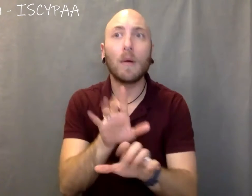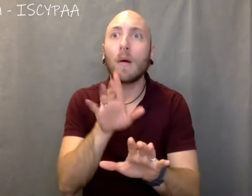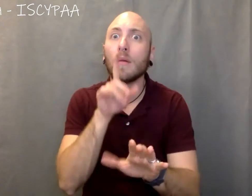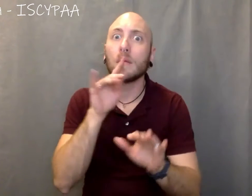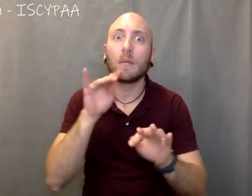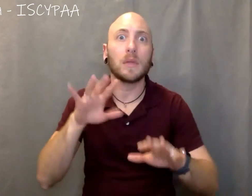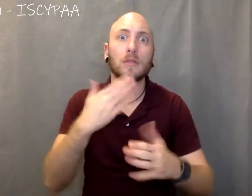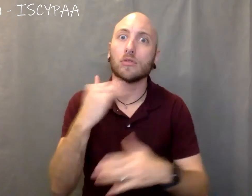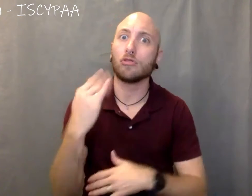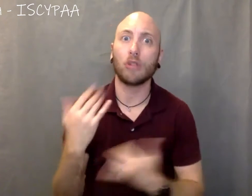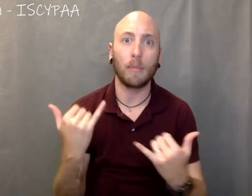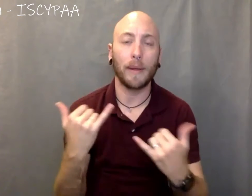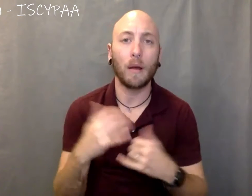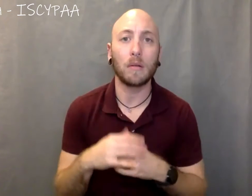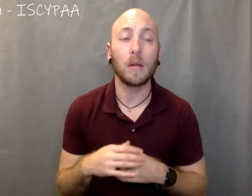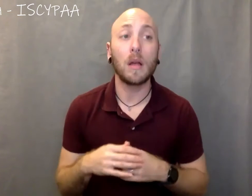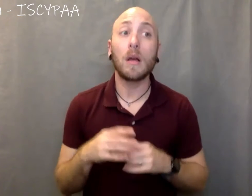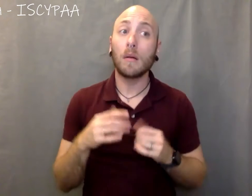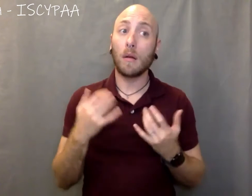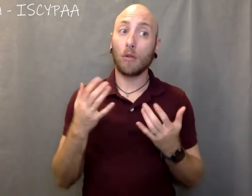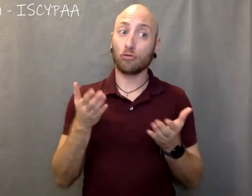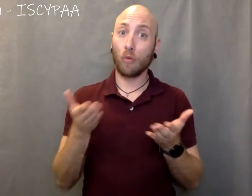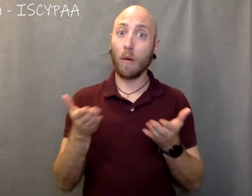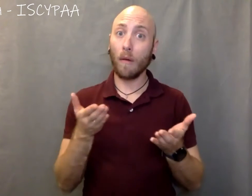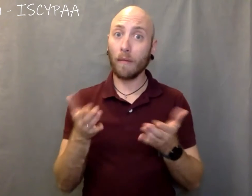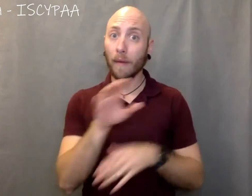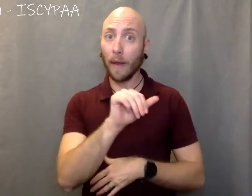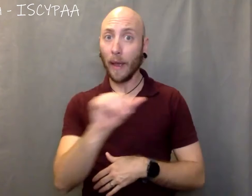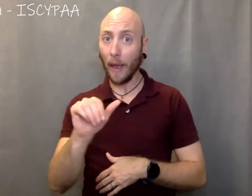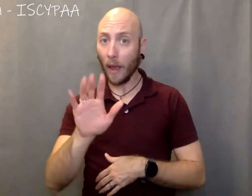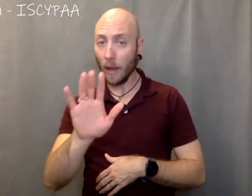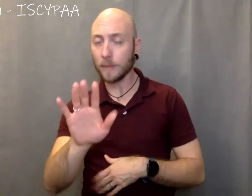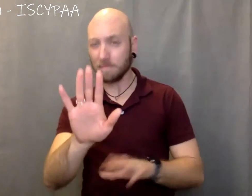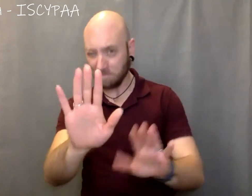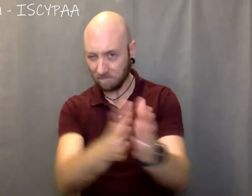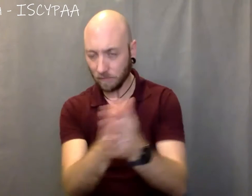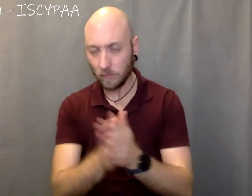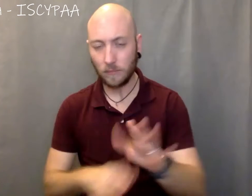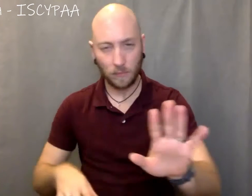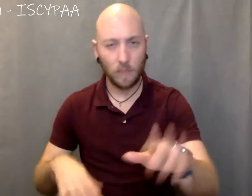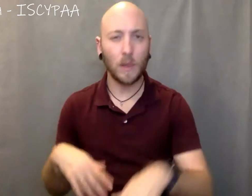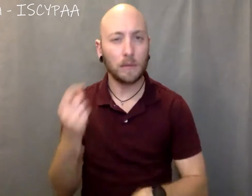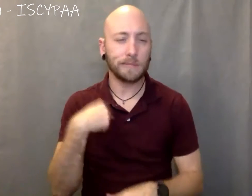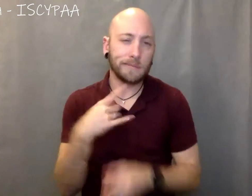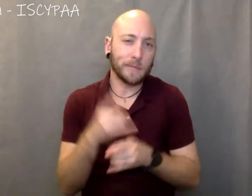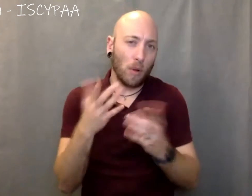and then service you know like I my baseline okay I'm alcoholic right so like I also